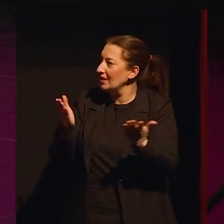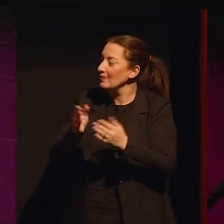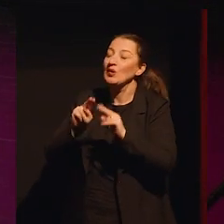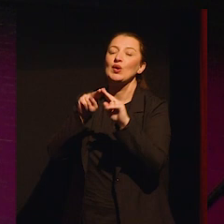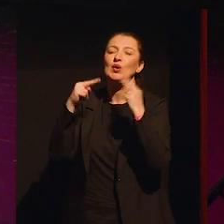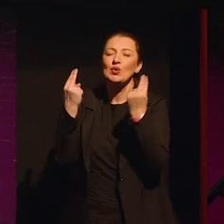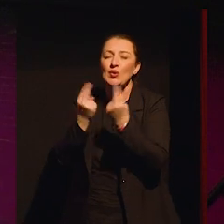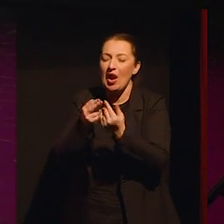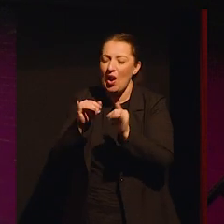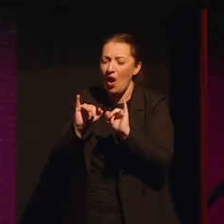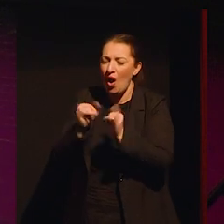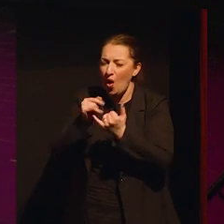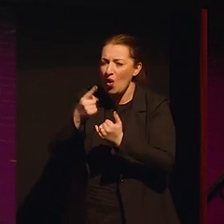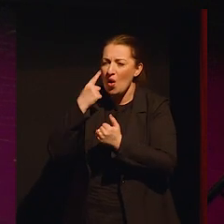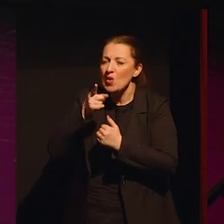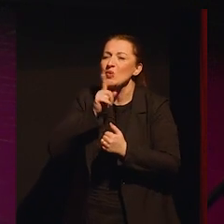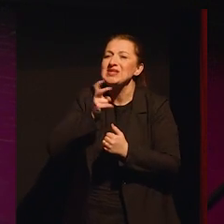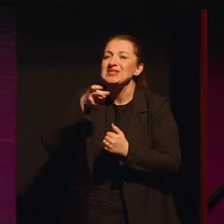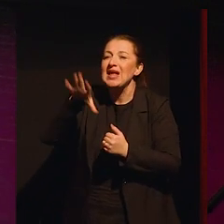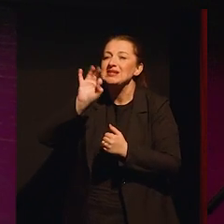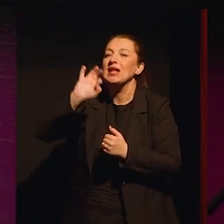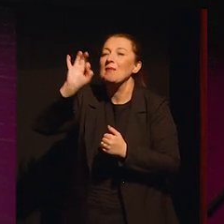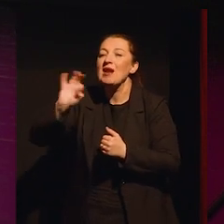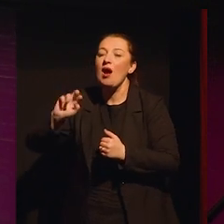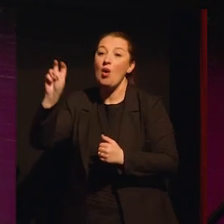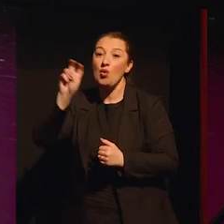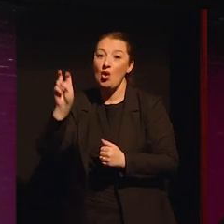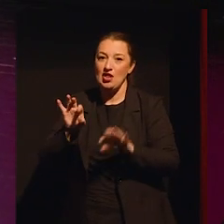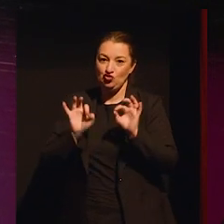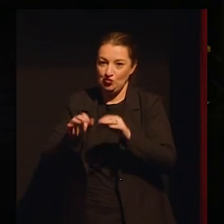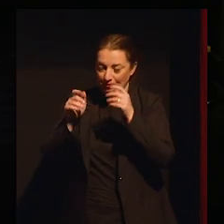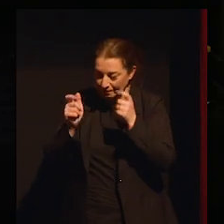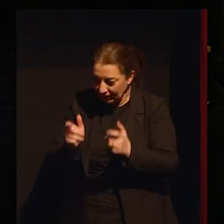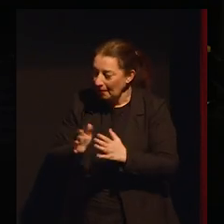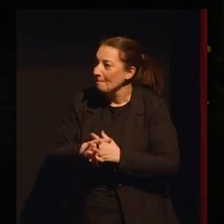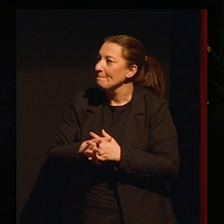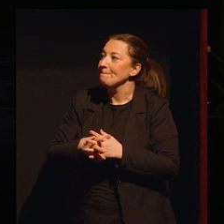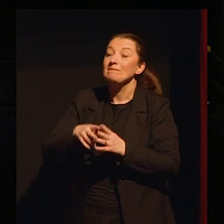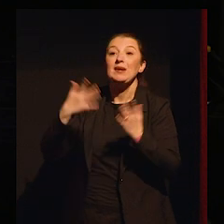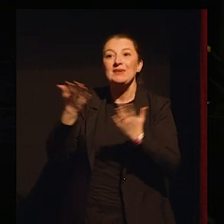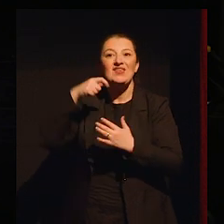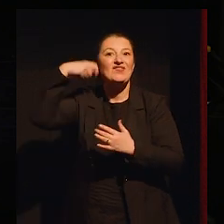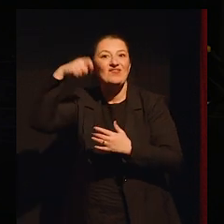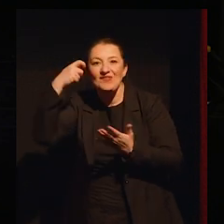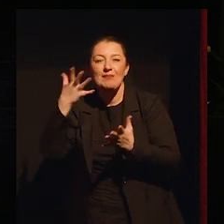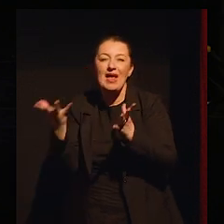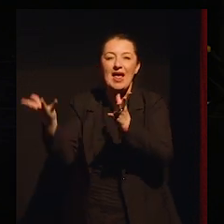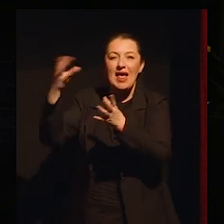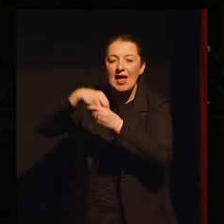the global gaming industry is currently about 180 billion dollars. Imagine; when you add the movie industry,